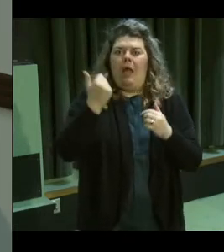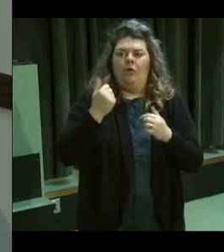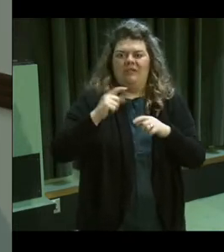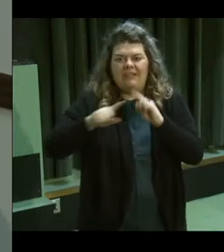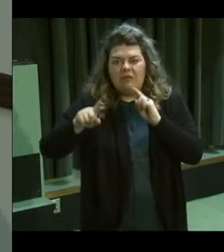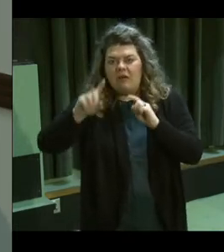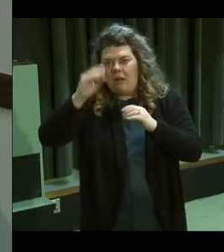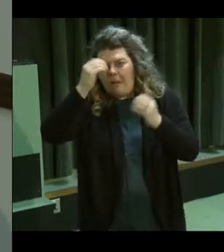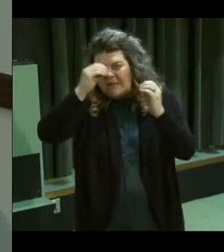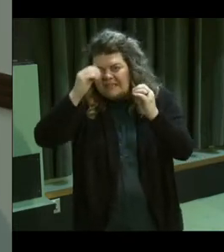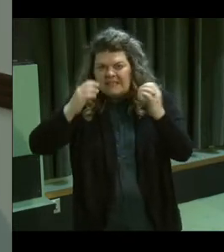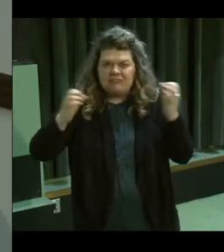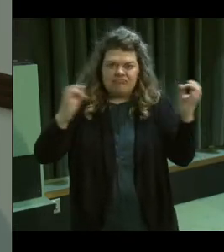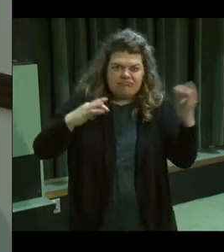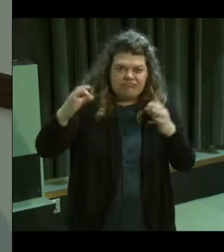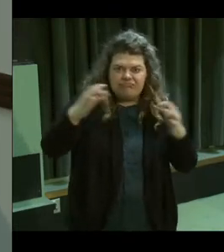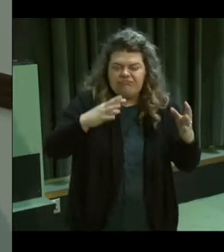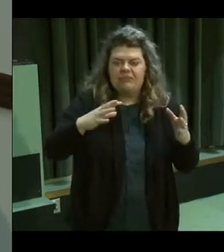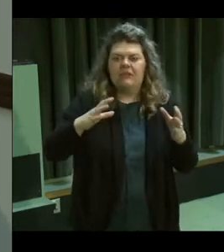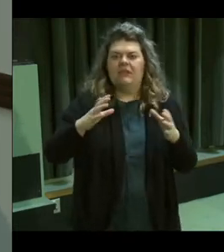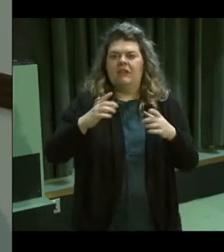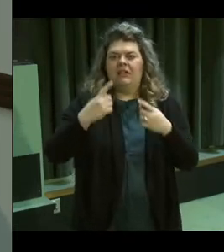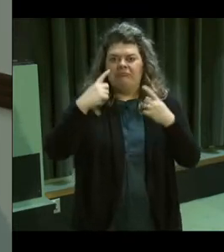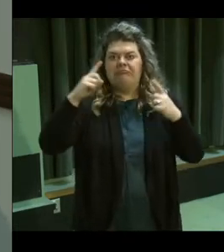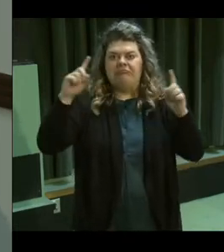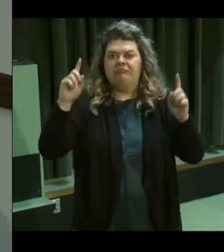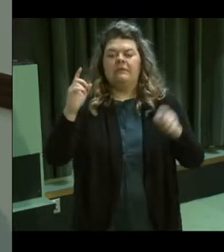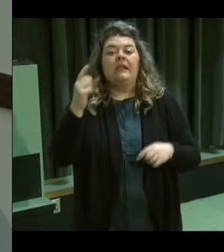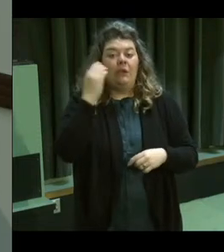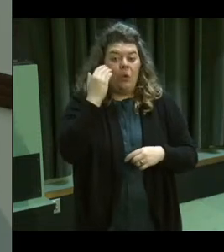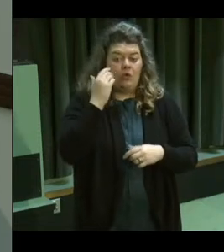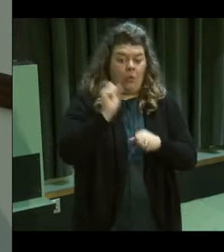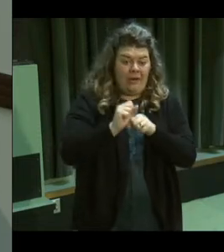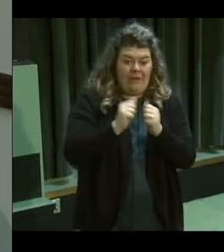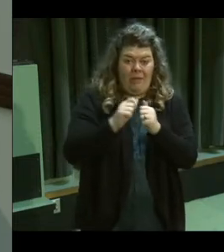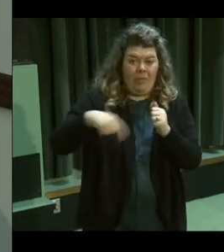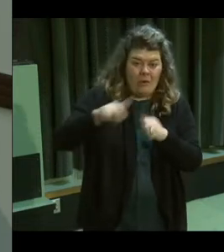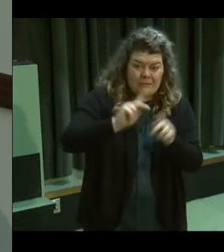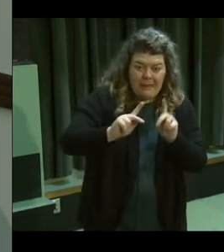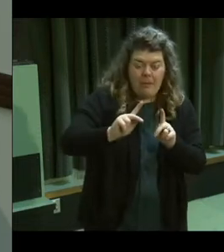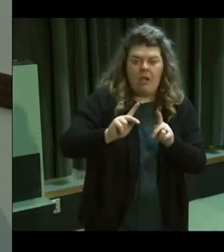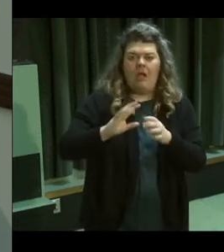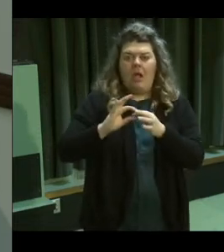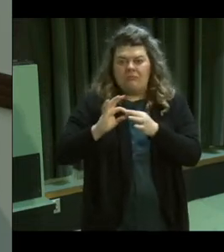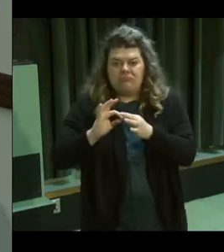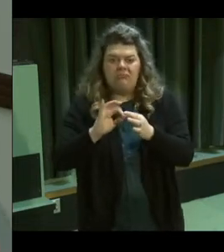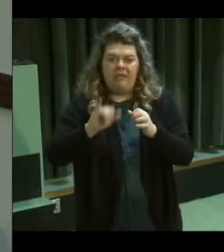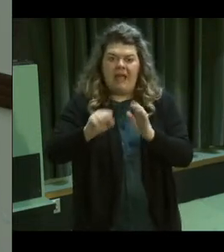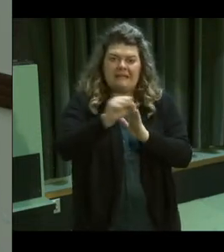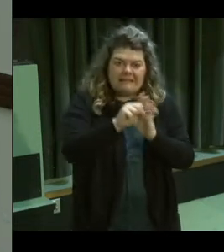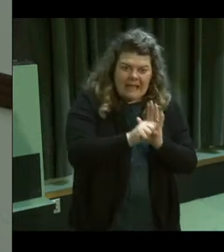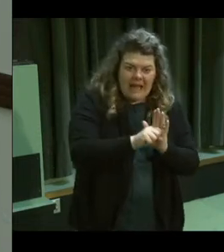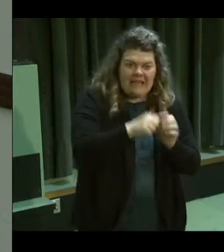bring different opinions, and they knew that working with